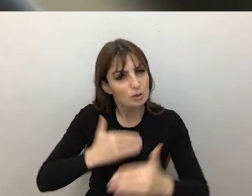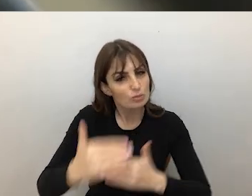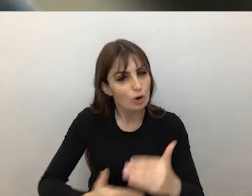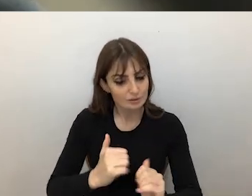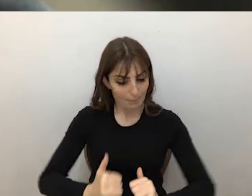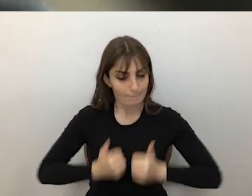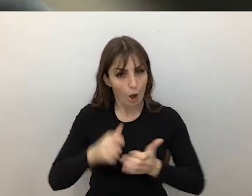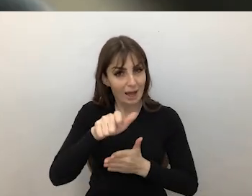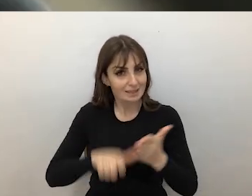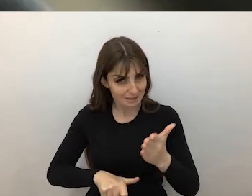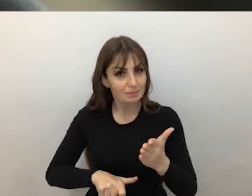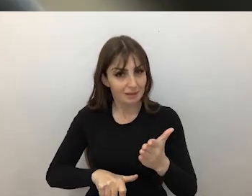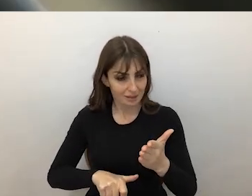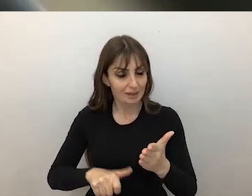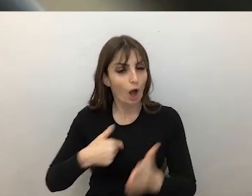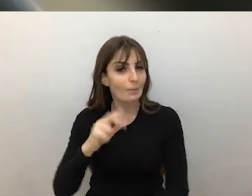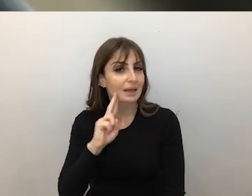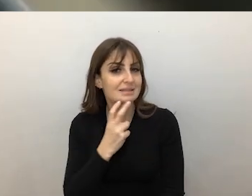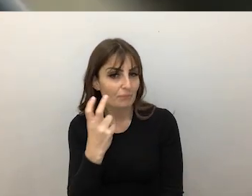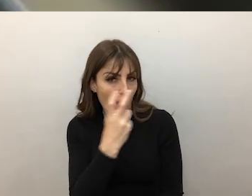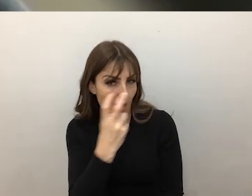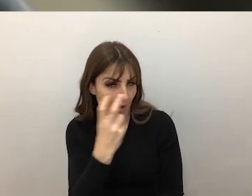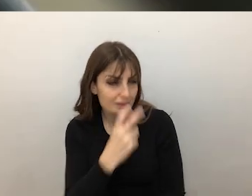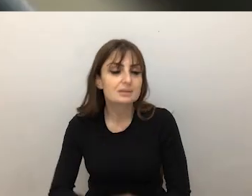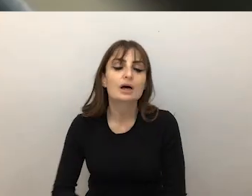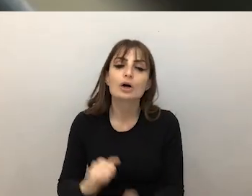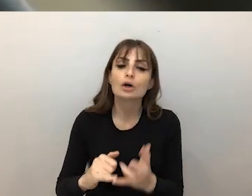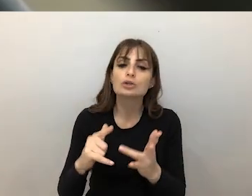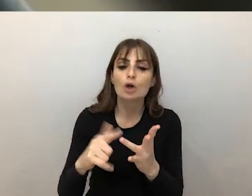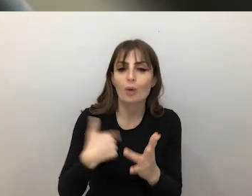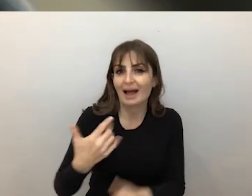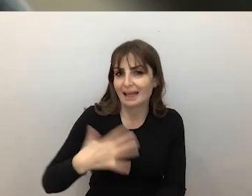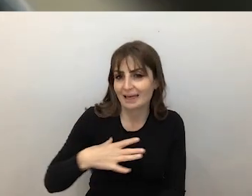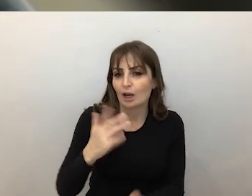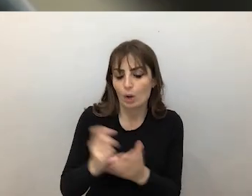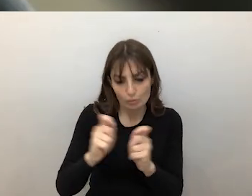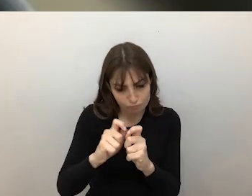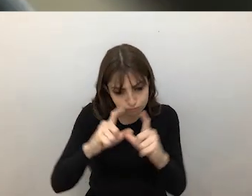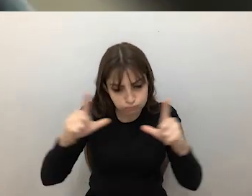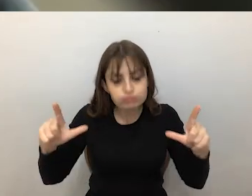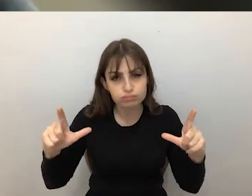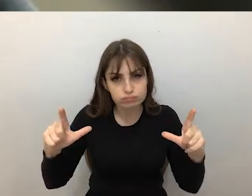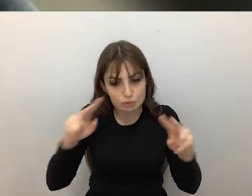My disabilities are that I'm deaf-blind and so I relyx a lot on magnifications, on